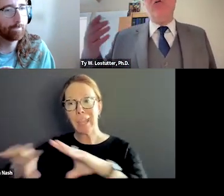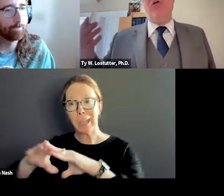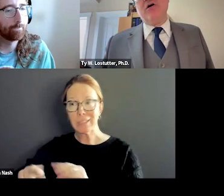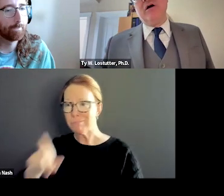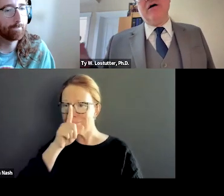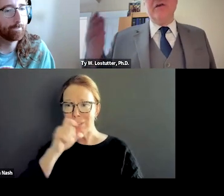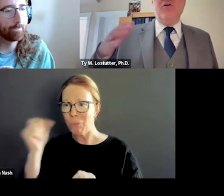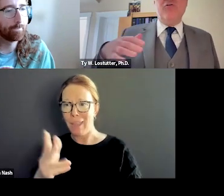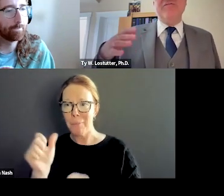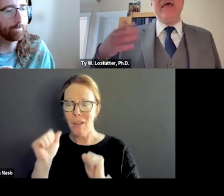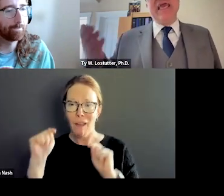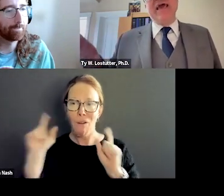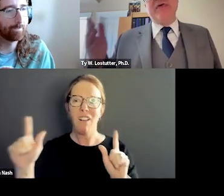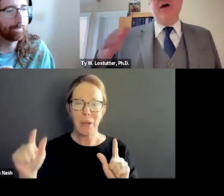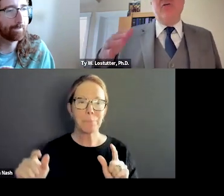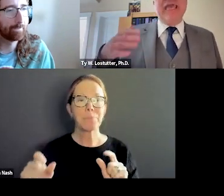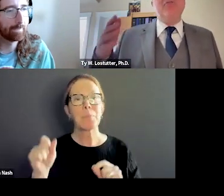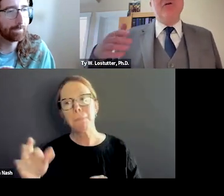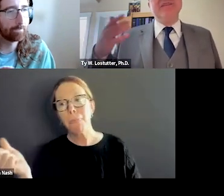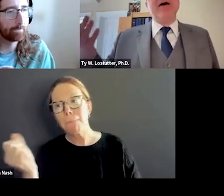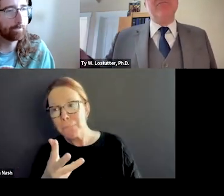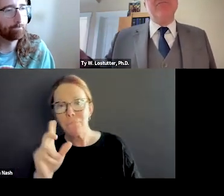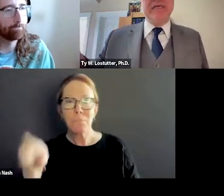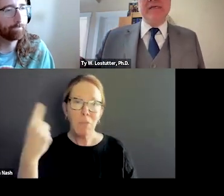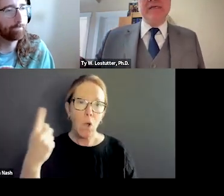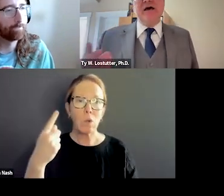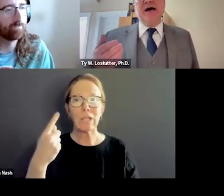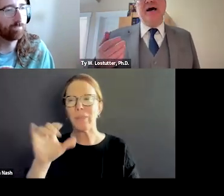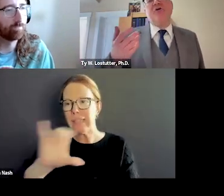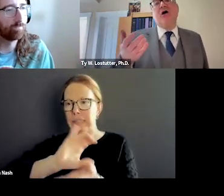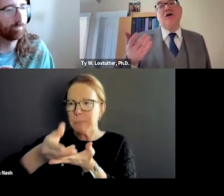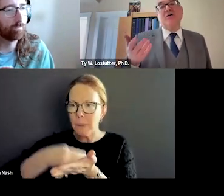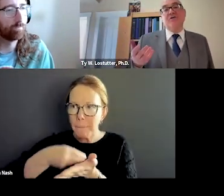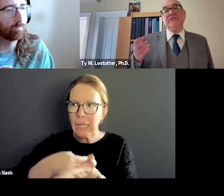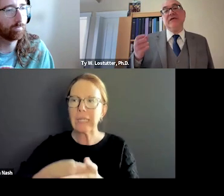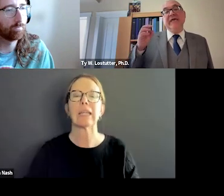Or, you know, if they gamble, they only gamble this amount of money. There are those.